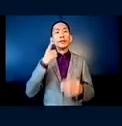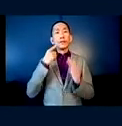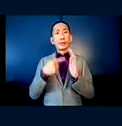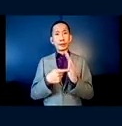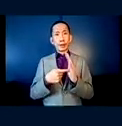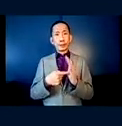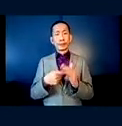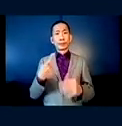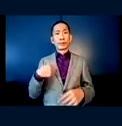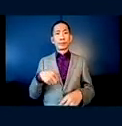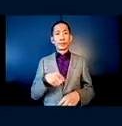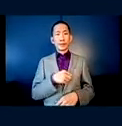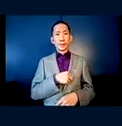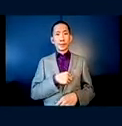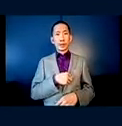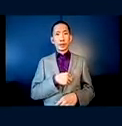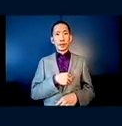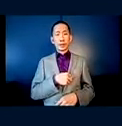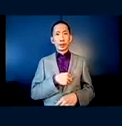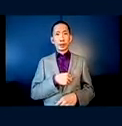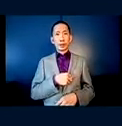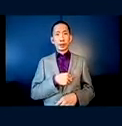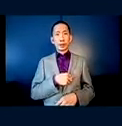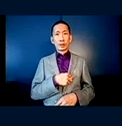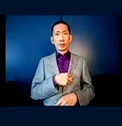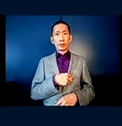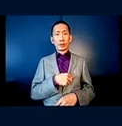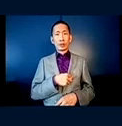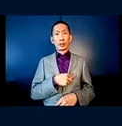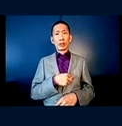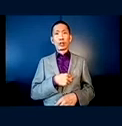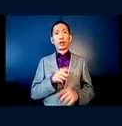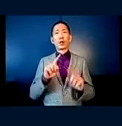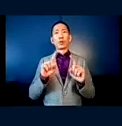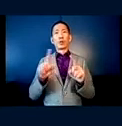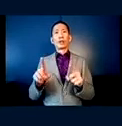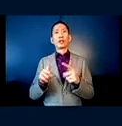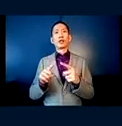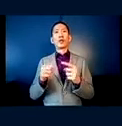MANIPULATION BY NURSES, FOR